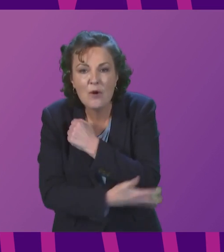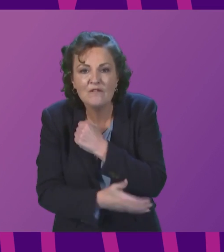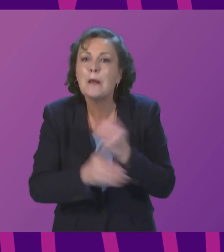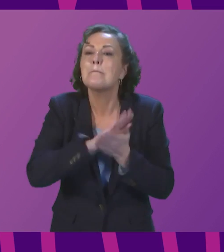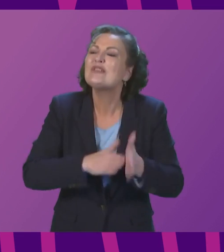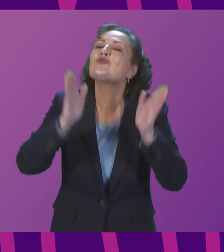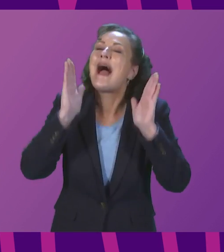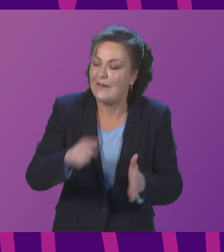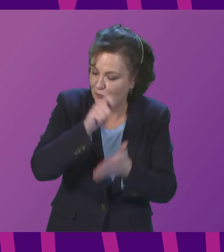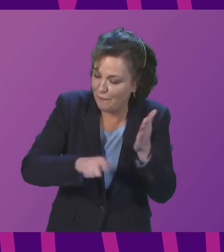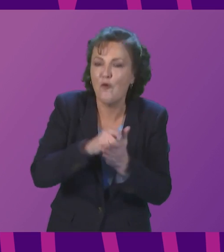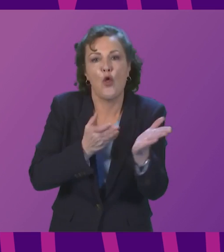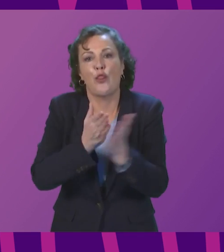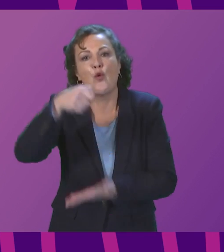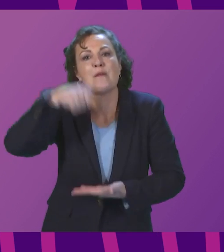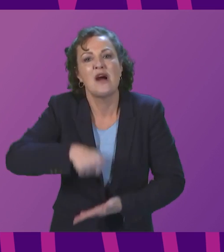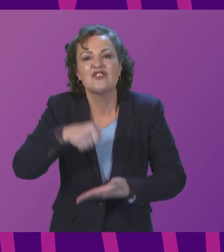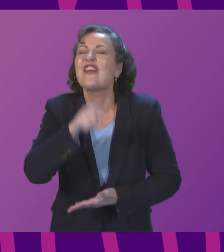That is exactly how it works.